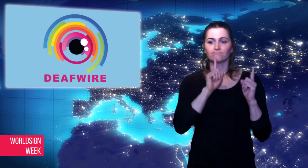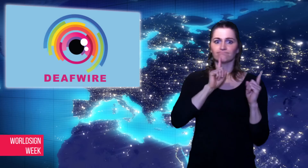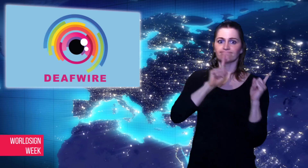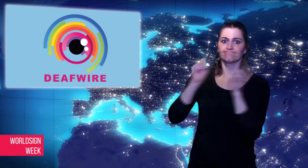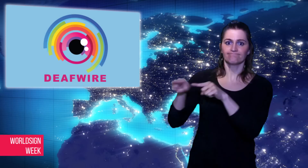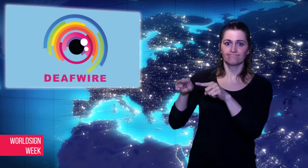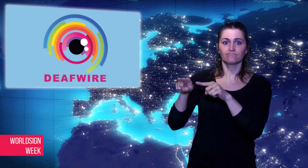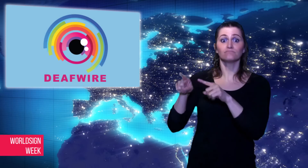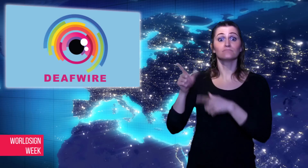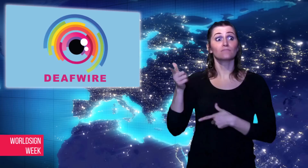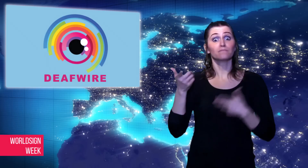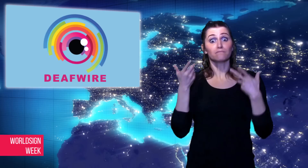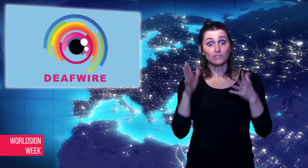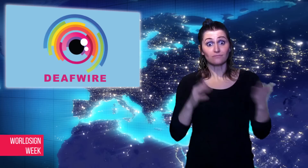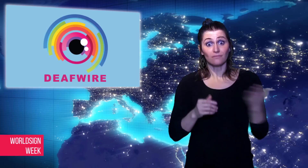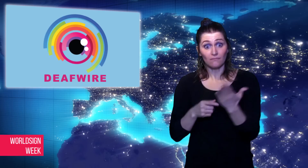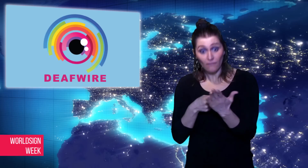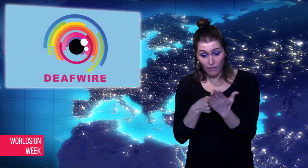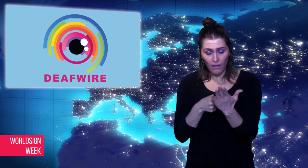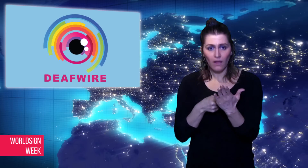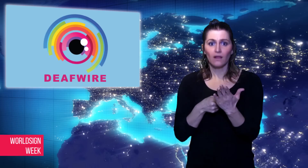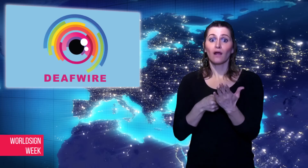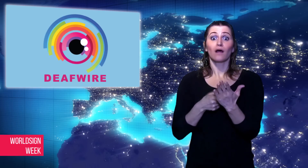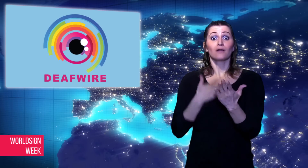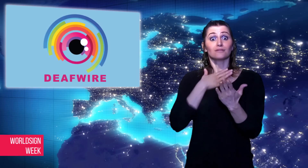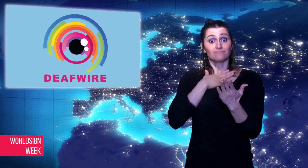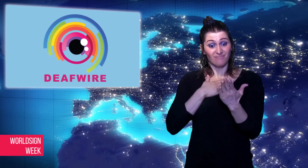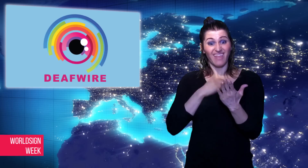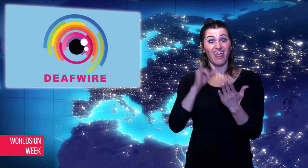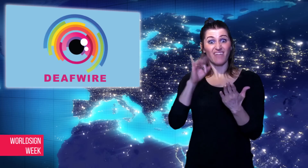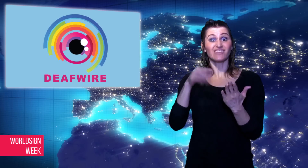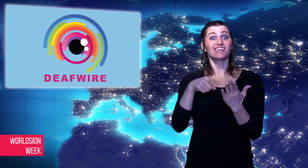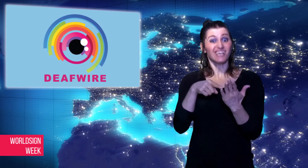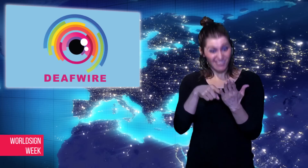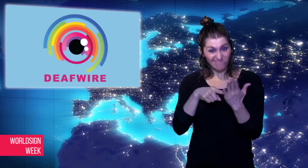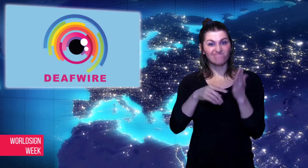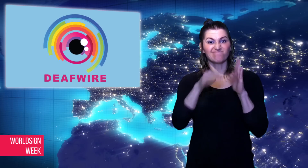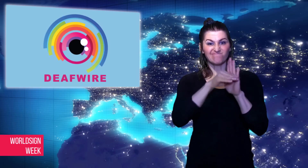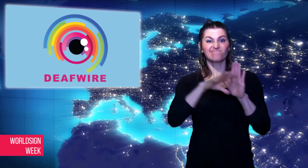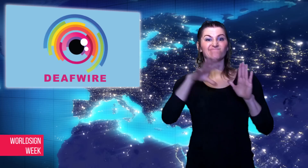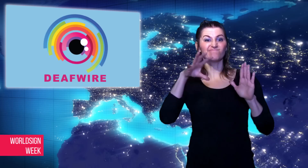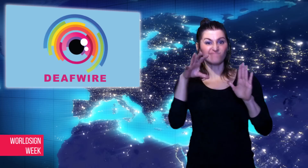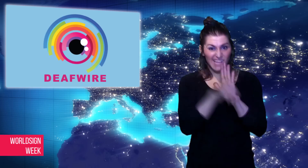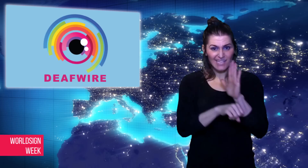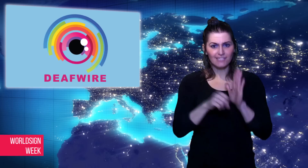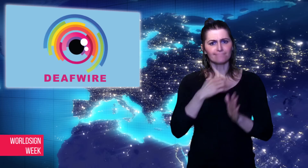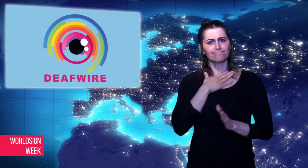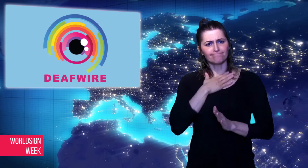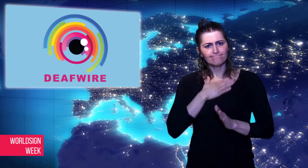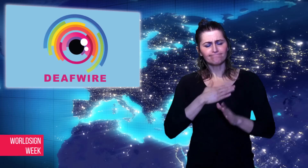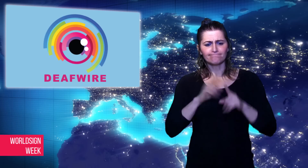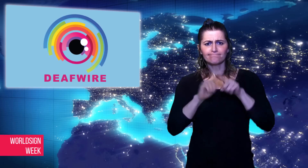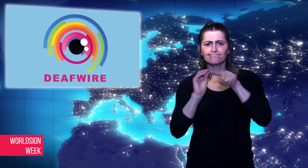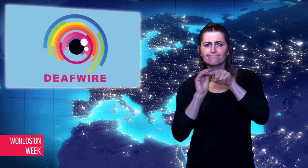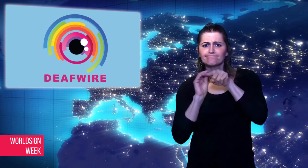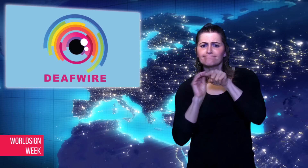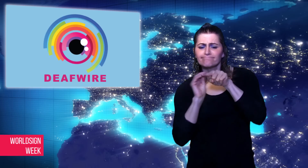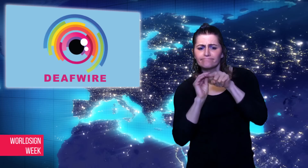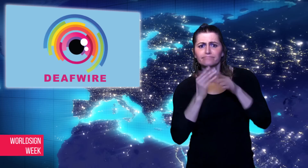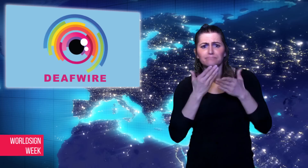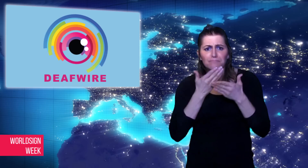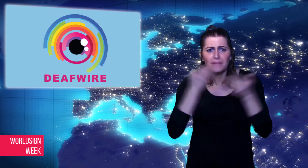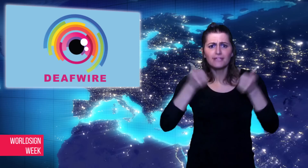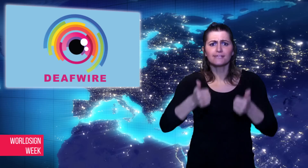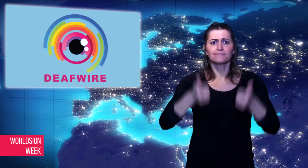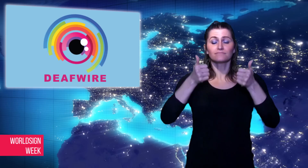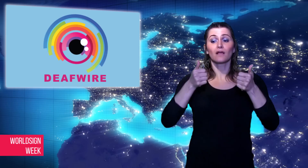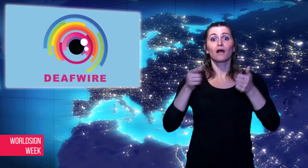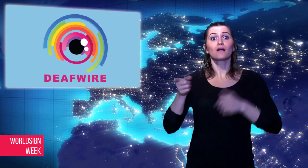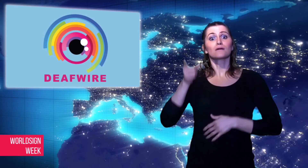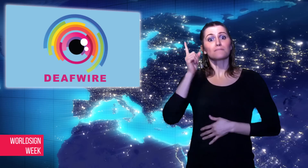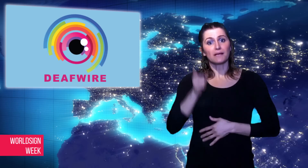for any by the disabled like the National